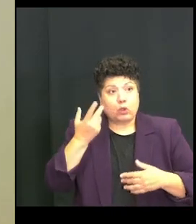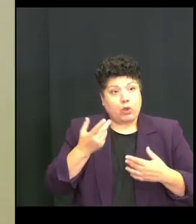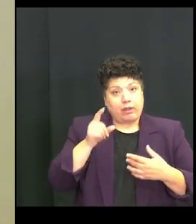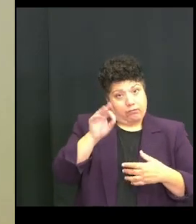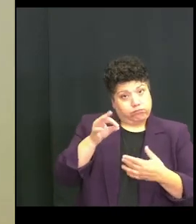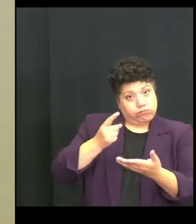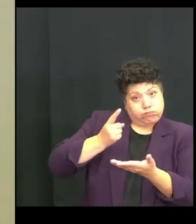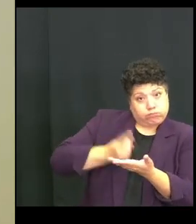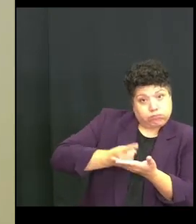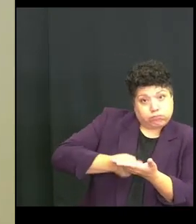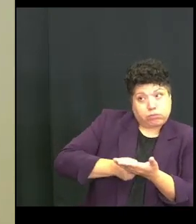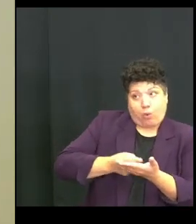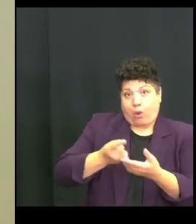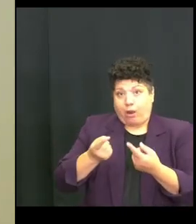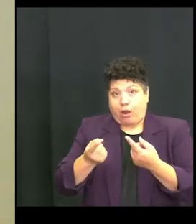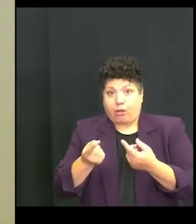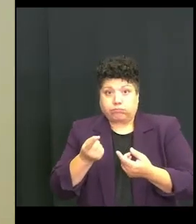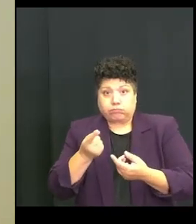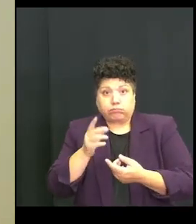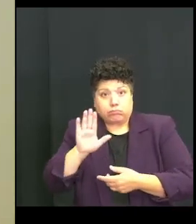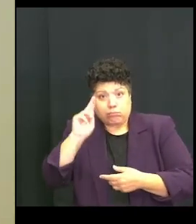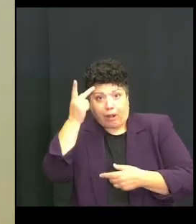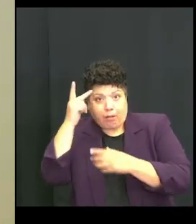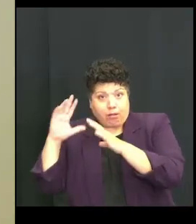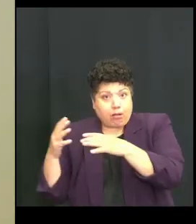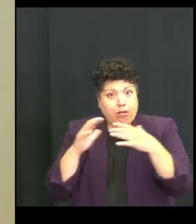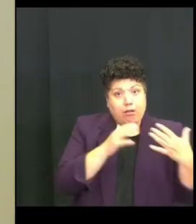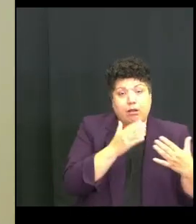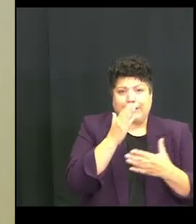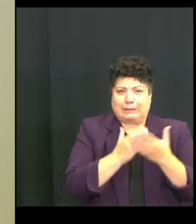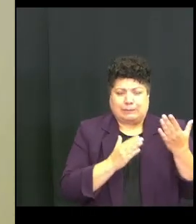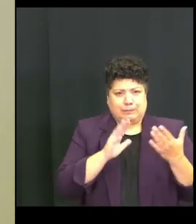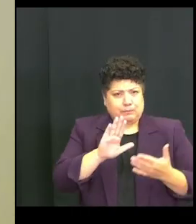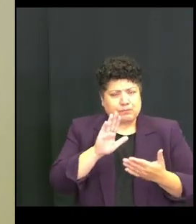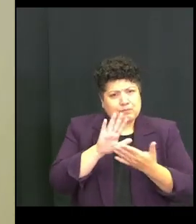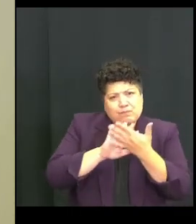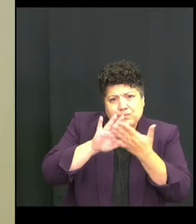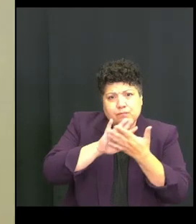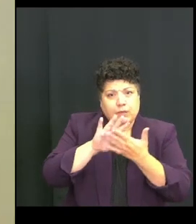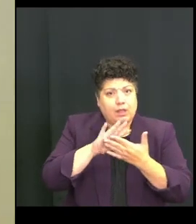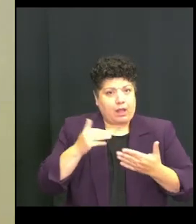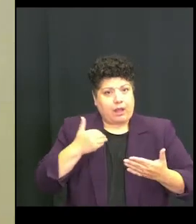Things that are kind of ambiguous where there's diversity of moral standards,